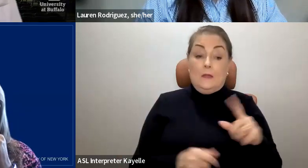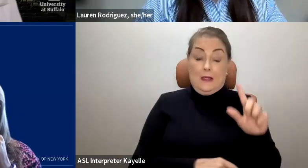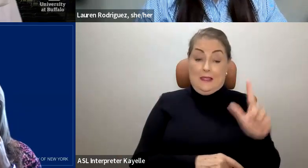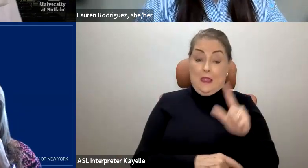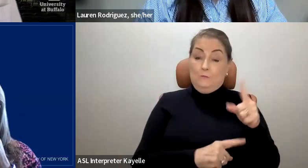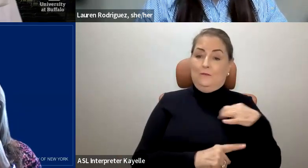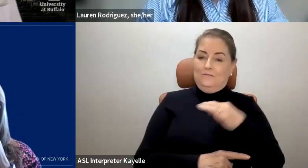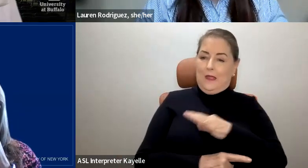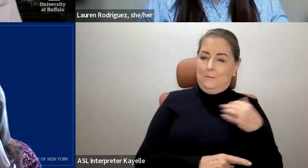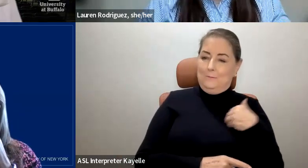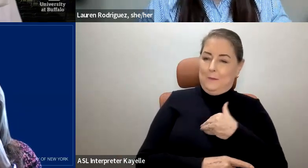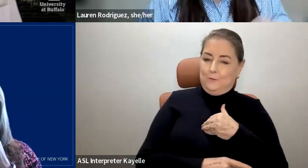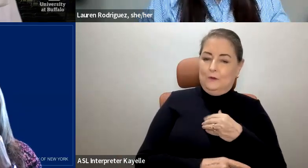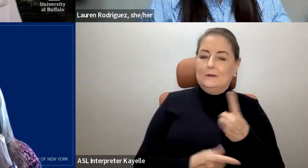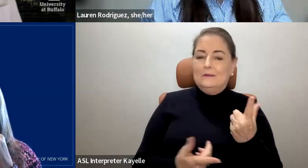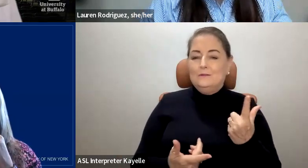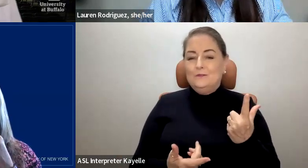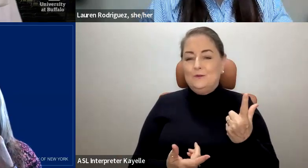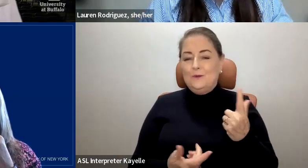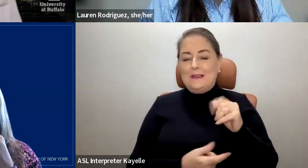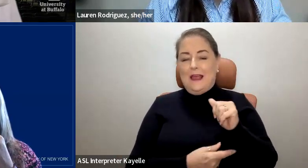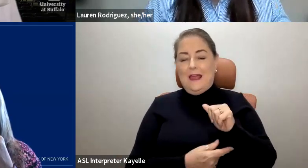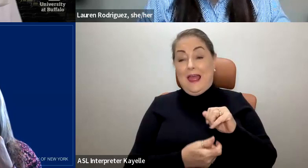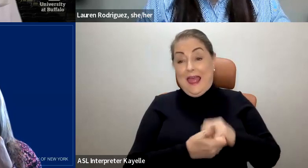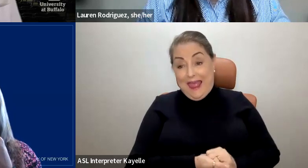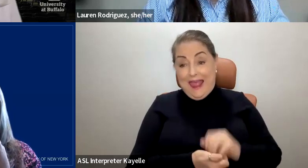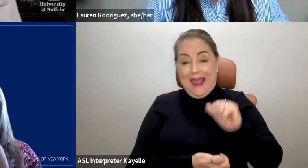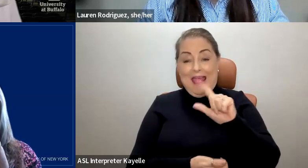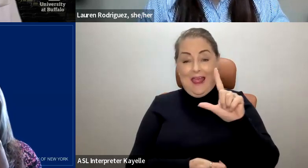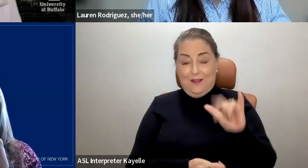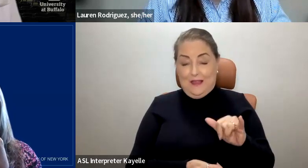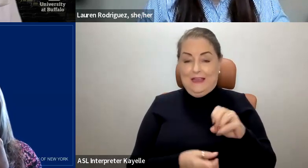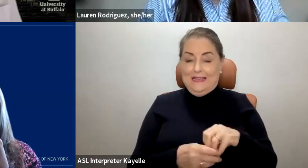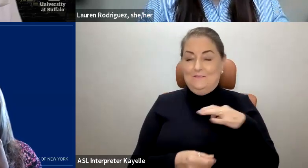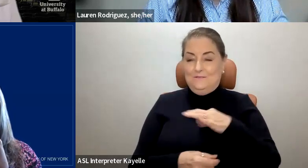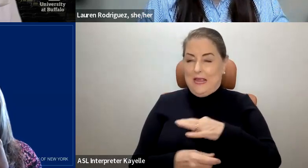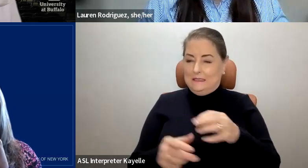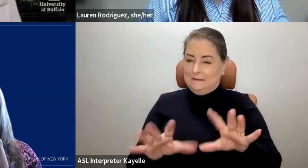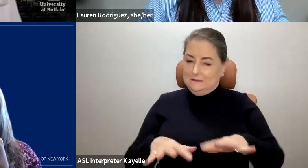member. So she was an ally outside of our office in the faculty space and had that knowledge and you know,